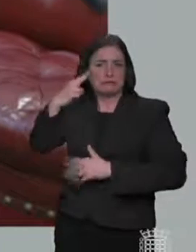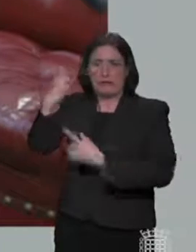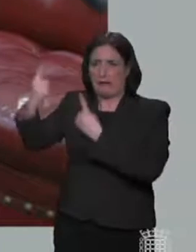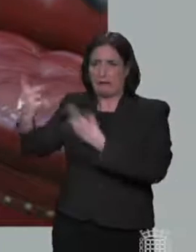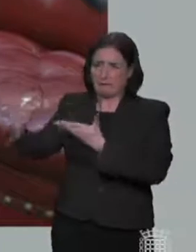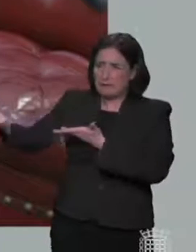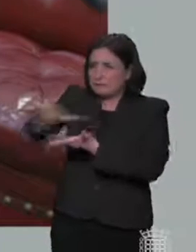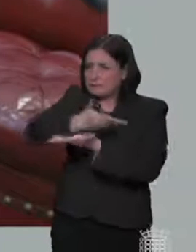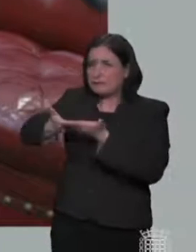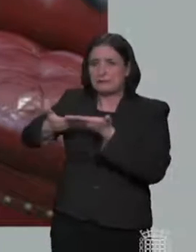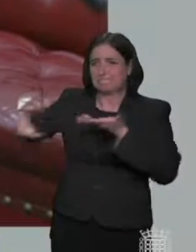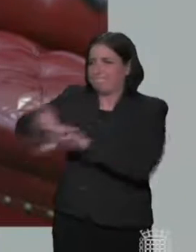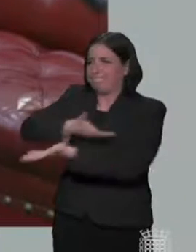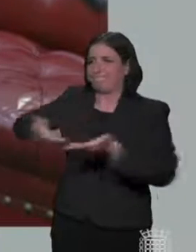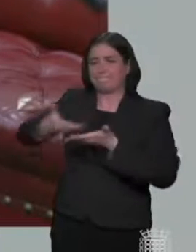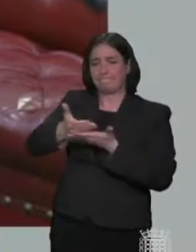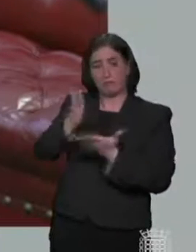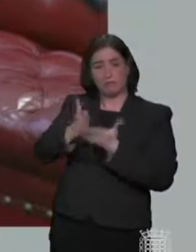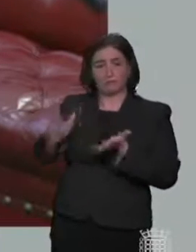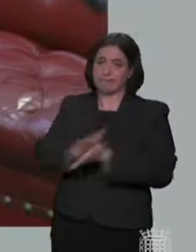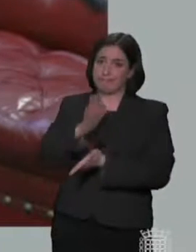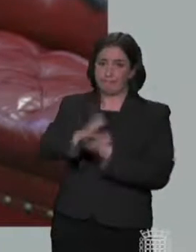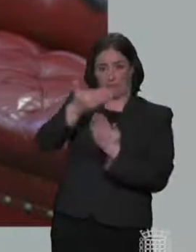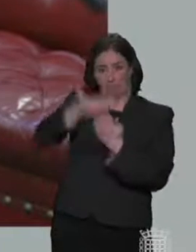look forward to its progression very quickly and swiftly through your lordship's chamber